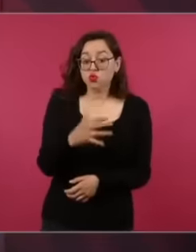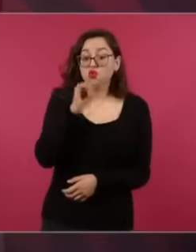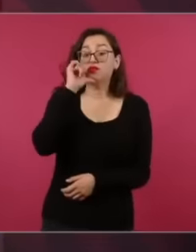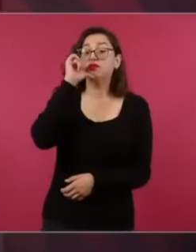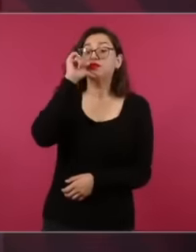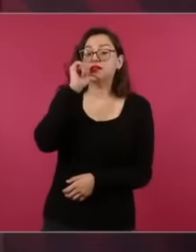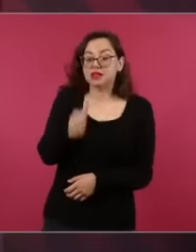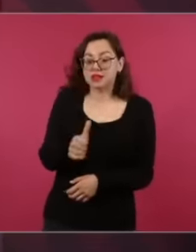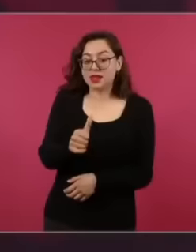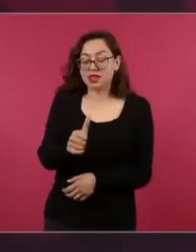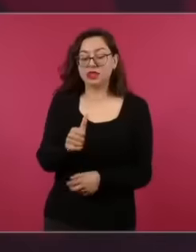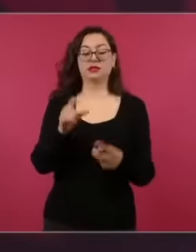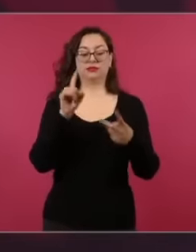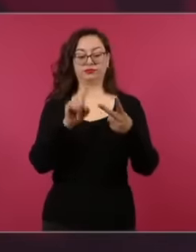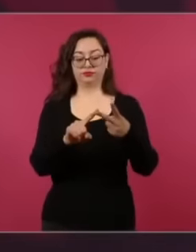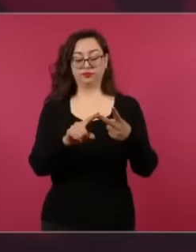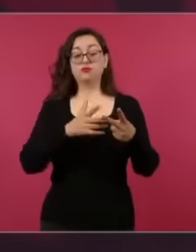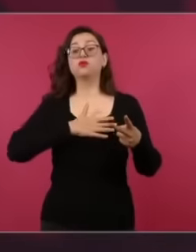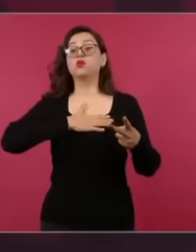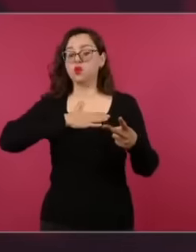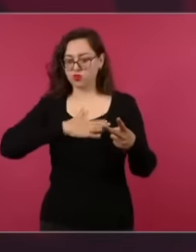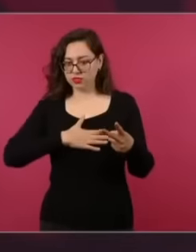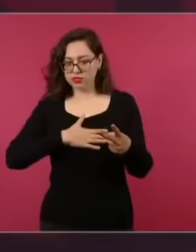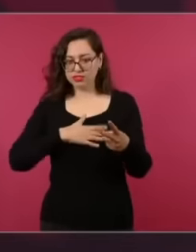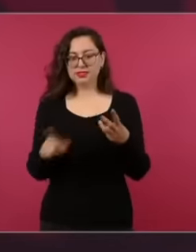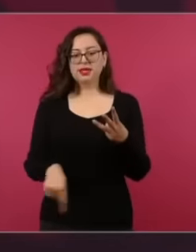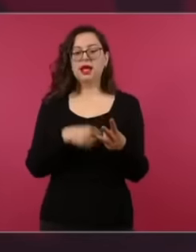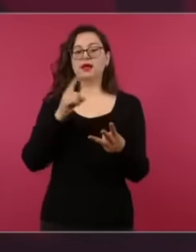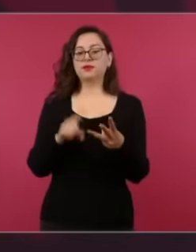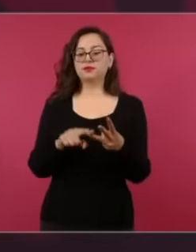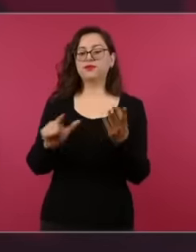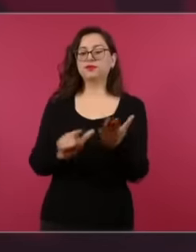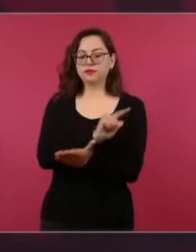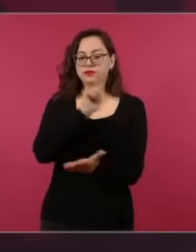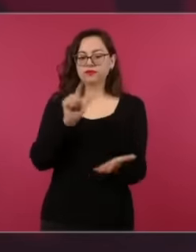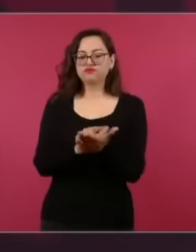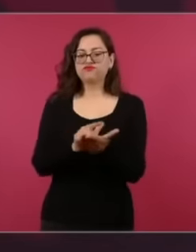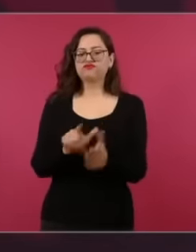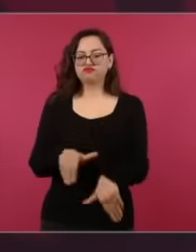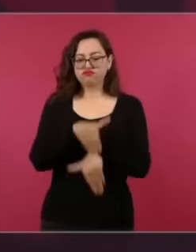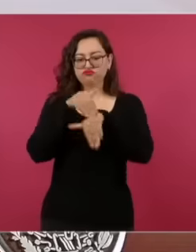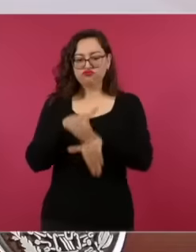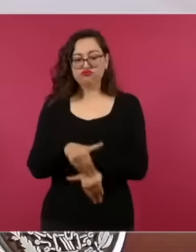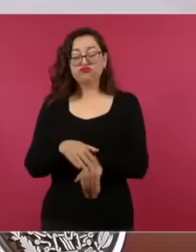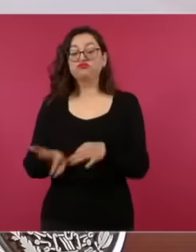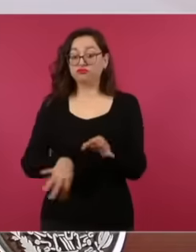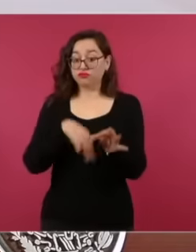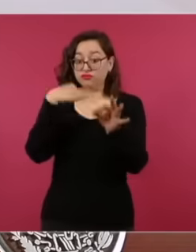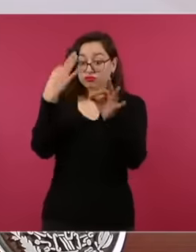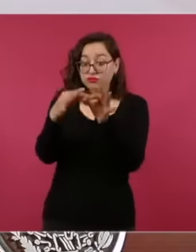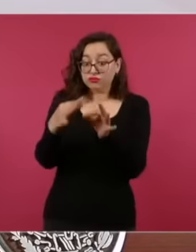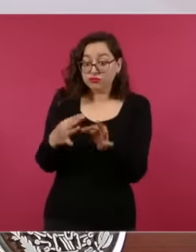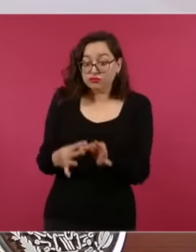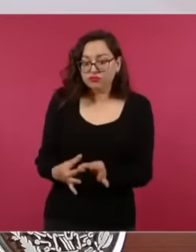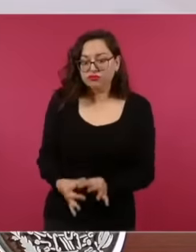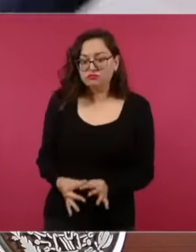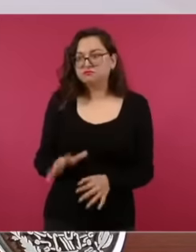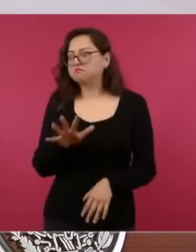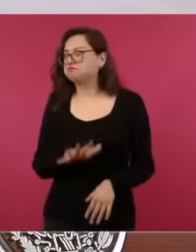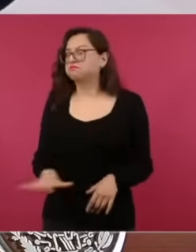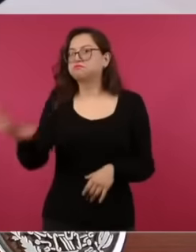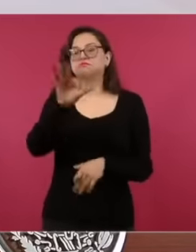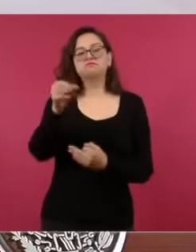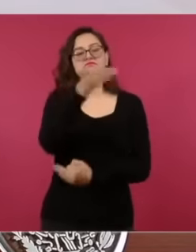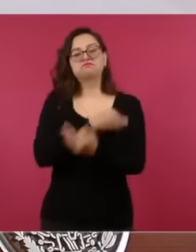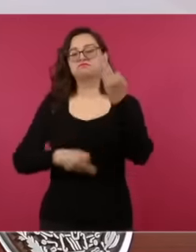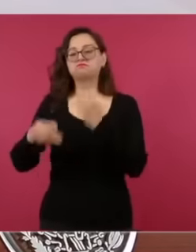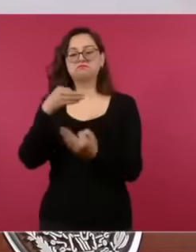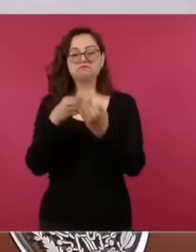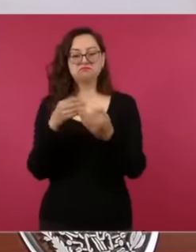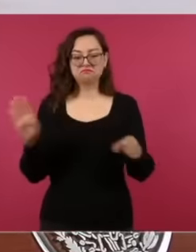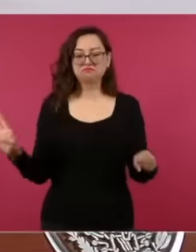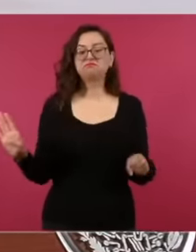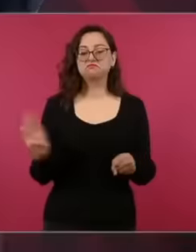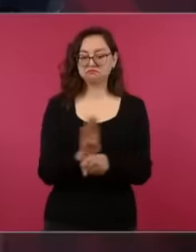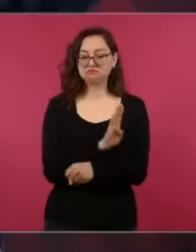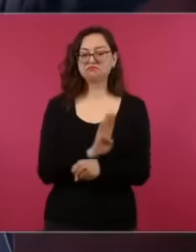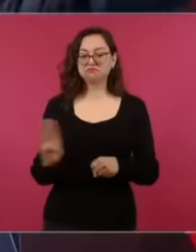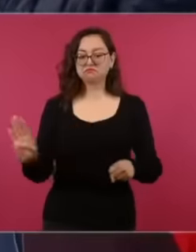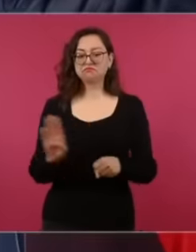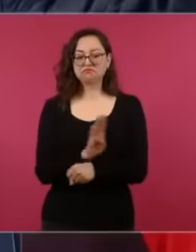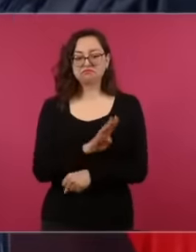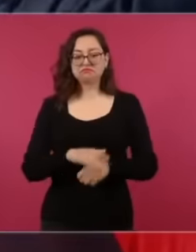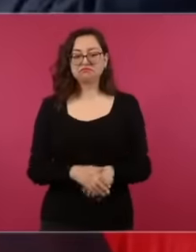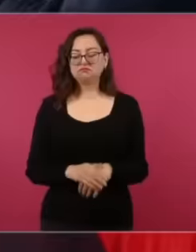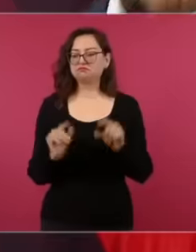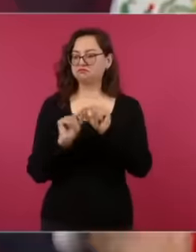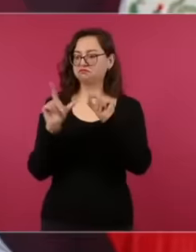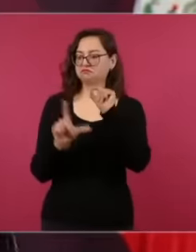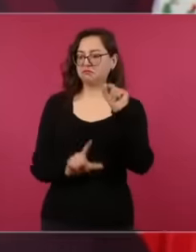legality, if there is an authentic rule of law, Mexico is It exalts what is